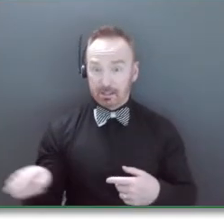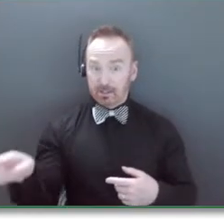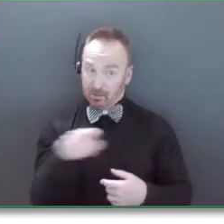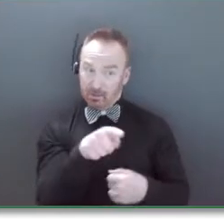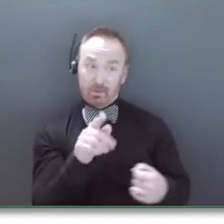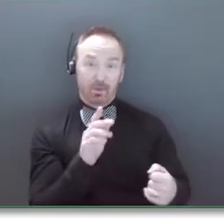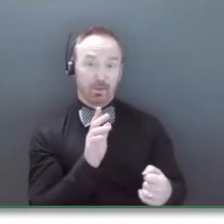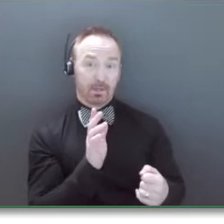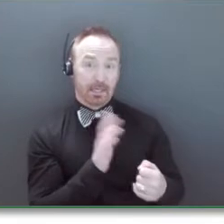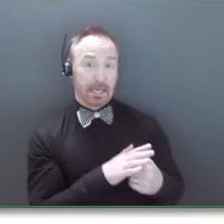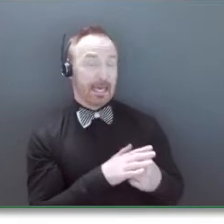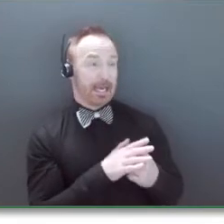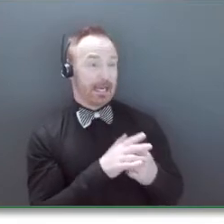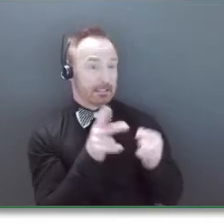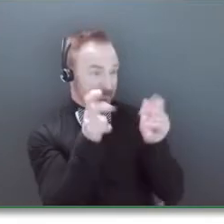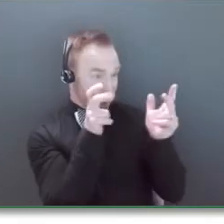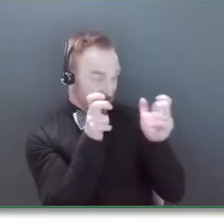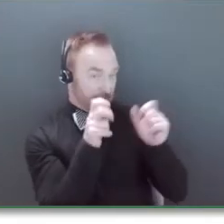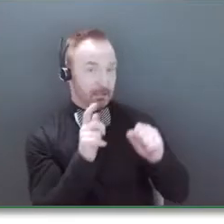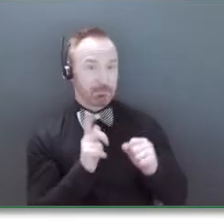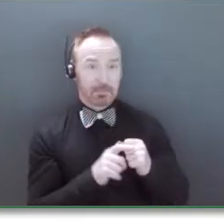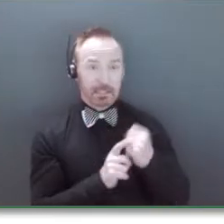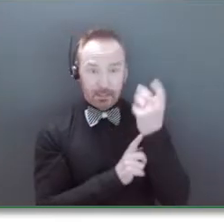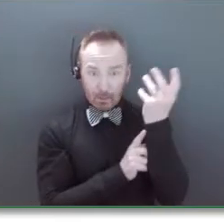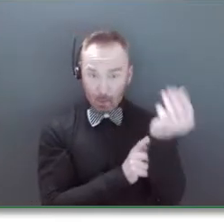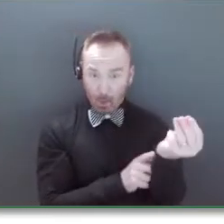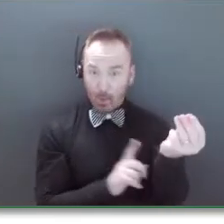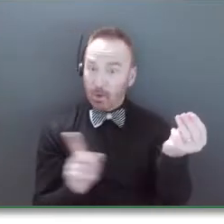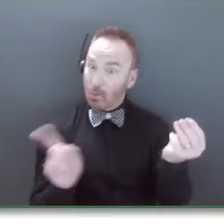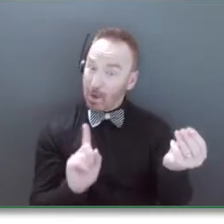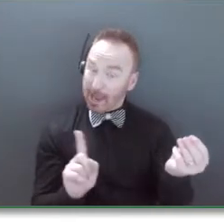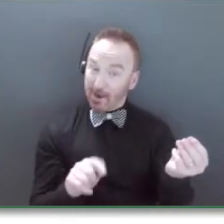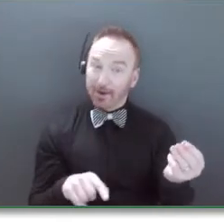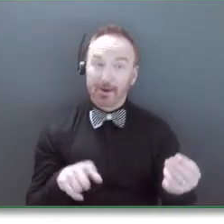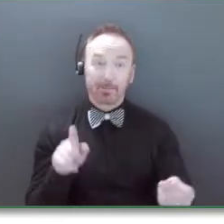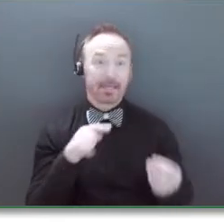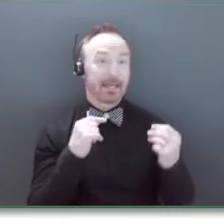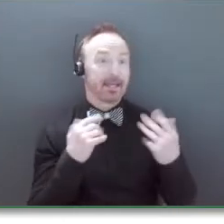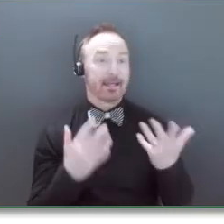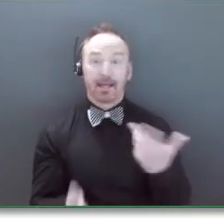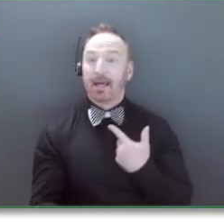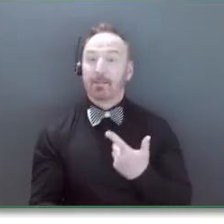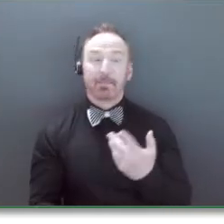you can go is is only limited by your imagination. Some of the places that